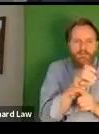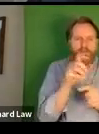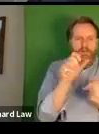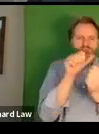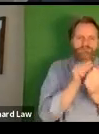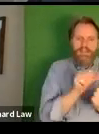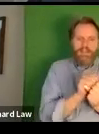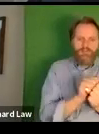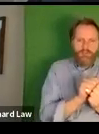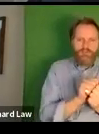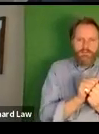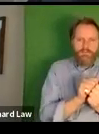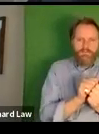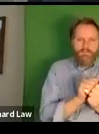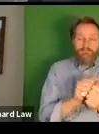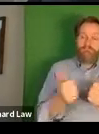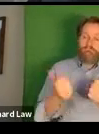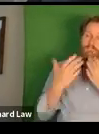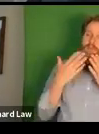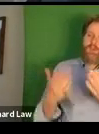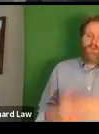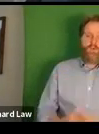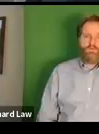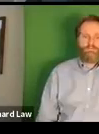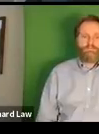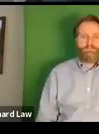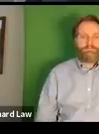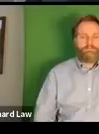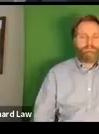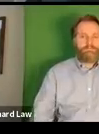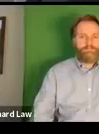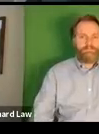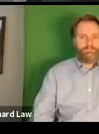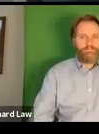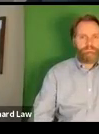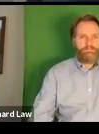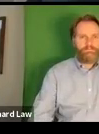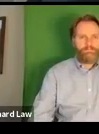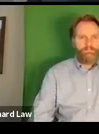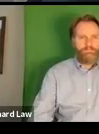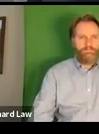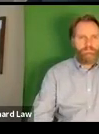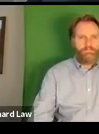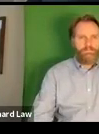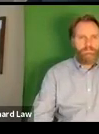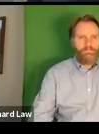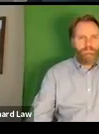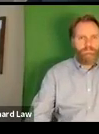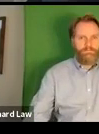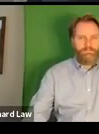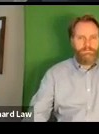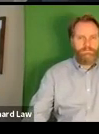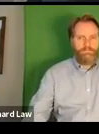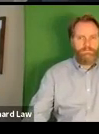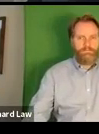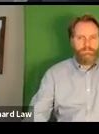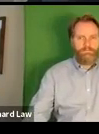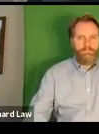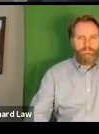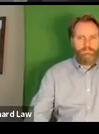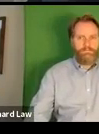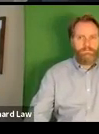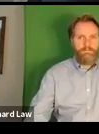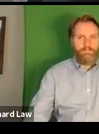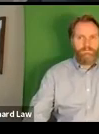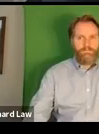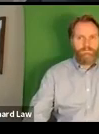much James so that's really helpful okay and I've got a question for Mark here